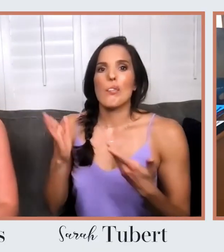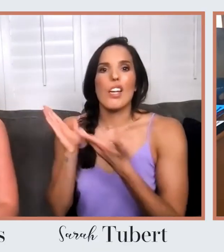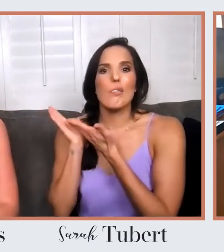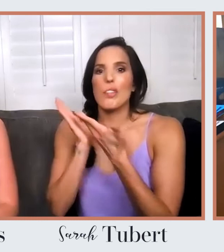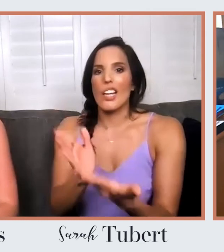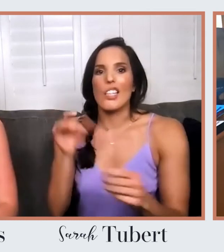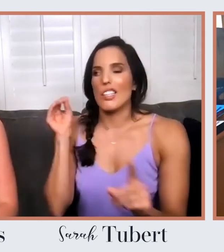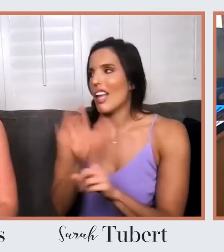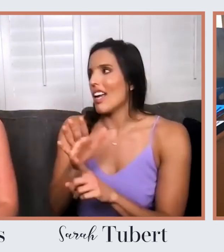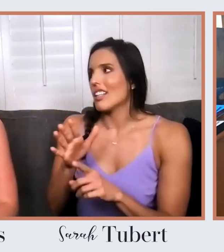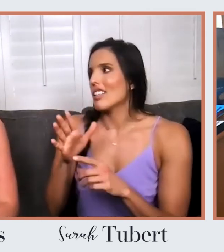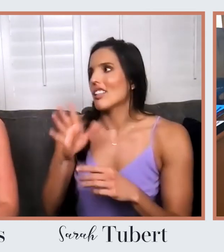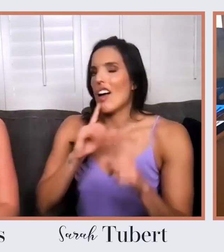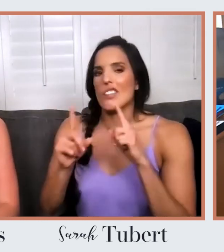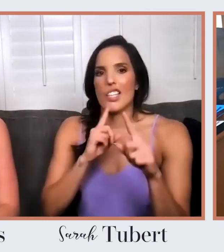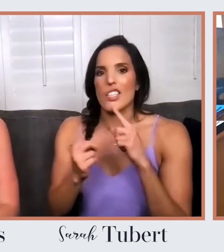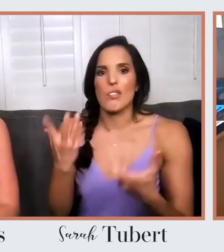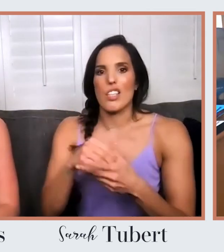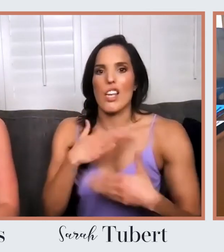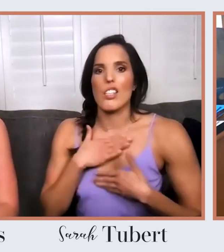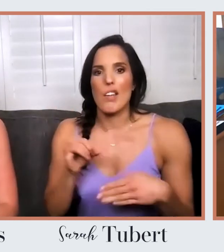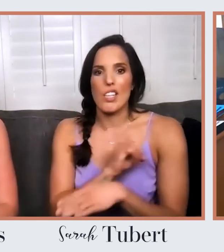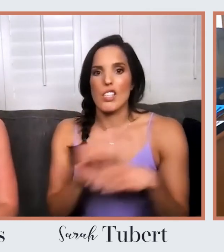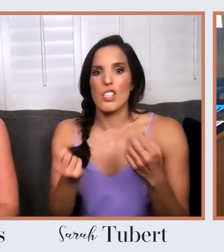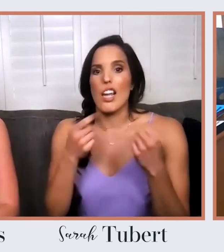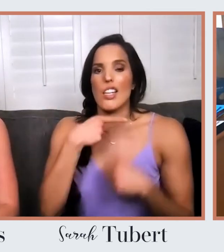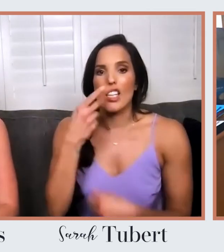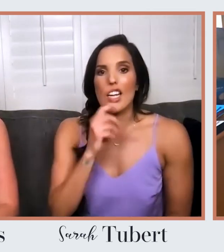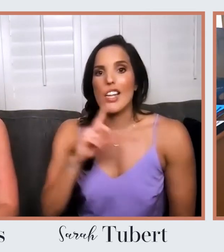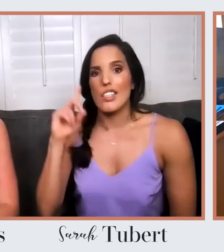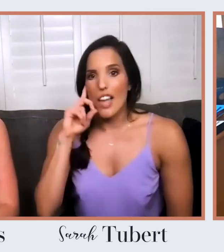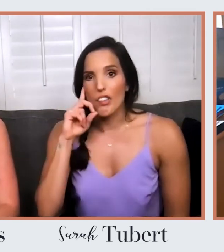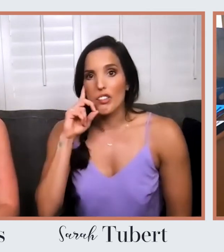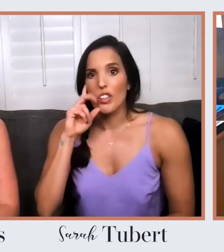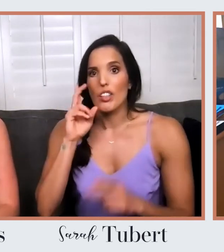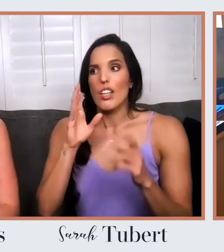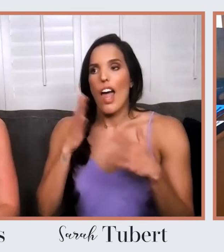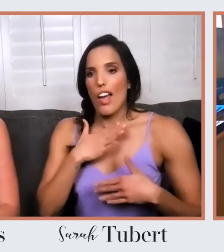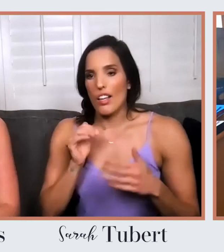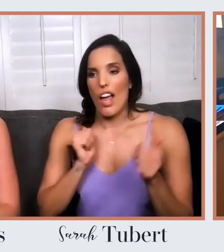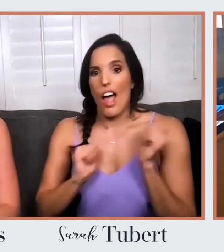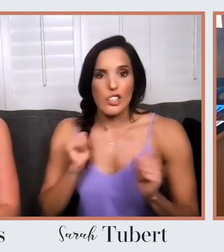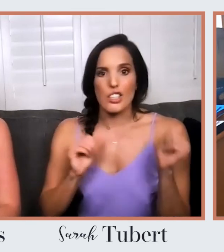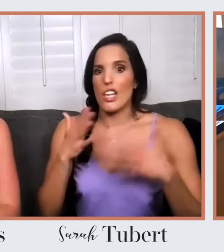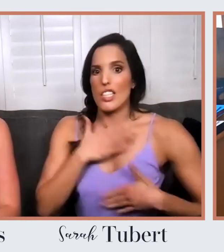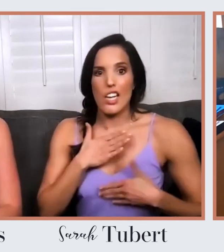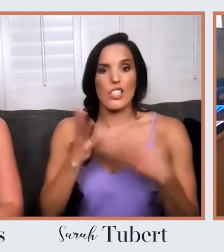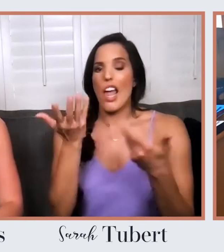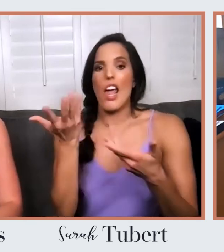We are bringing to light the conversations within the entertainment industry and hearing and deaf actors, entertainers,